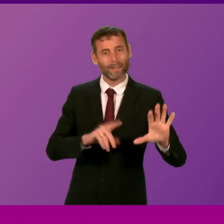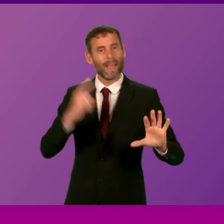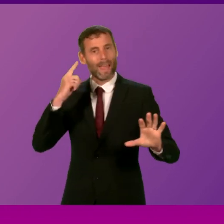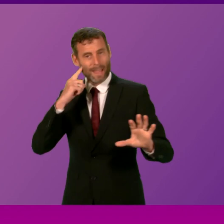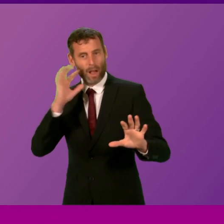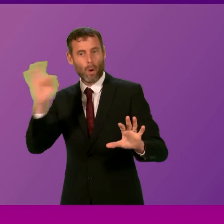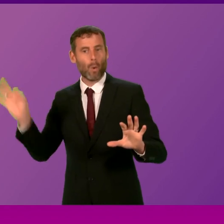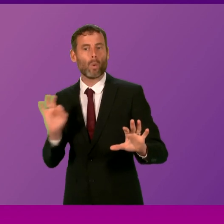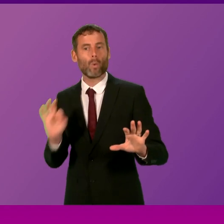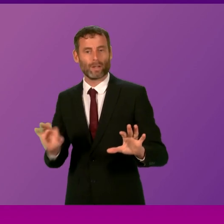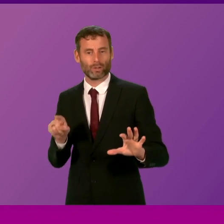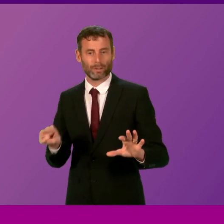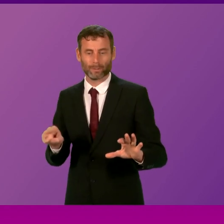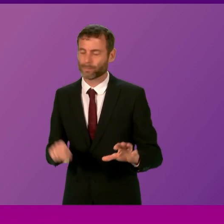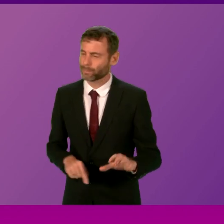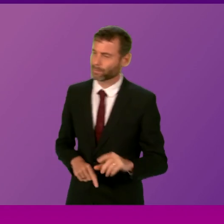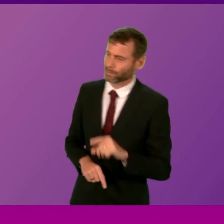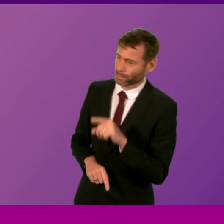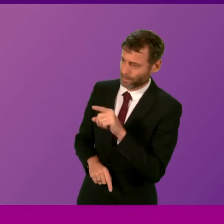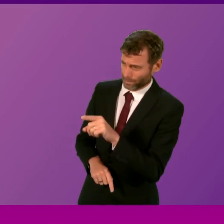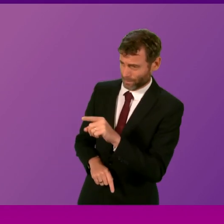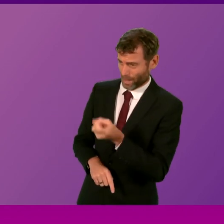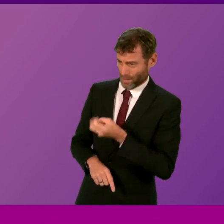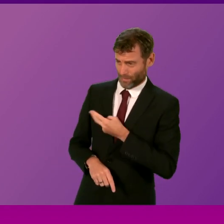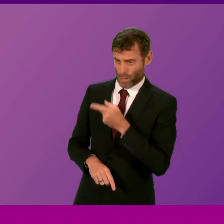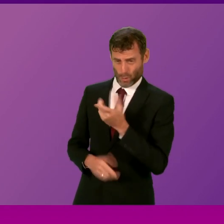I am sure that Brian Whittle must be regretting submitting that question.